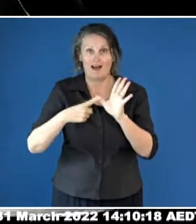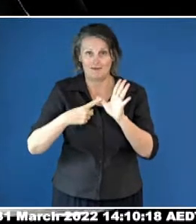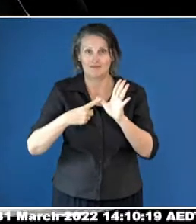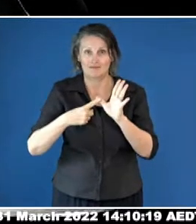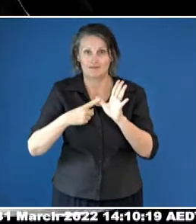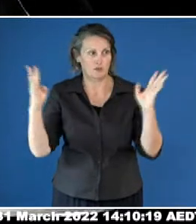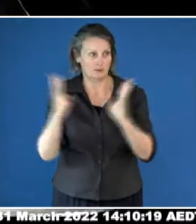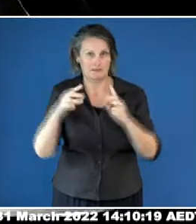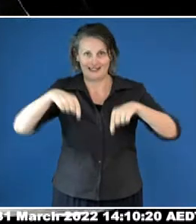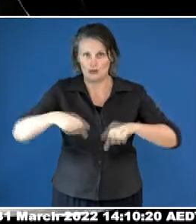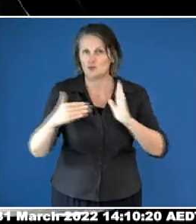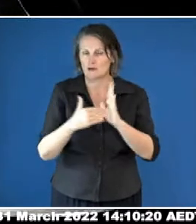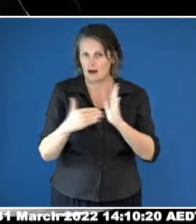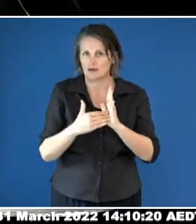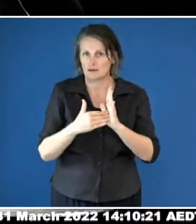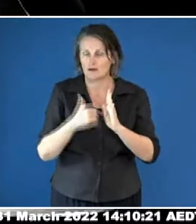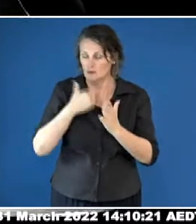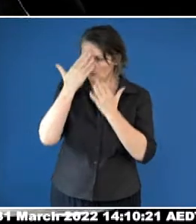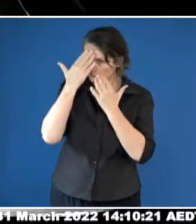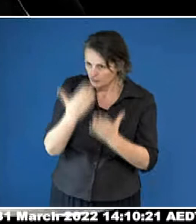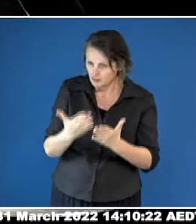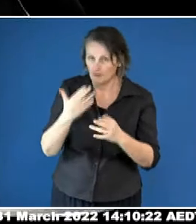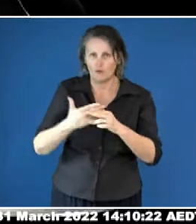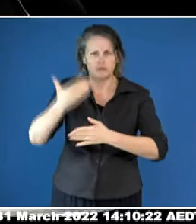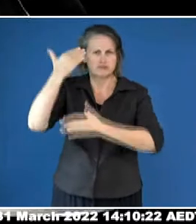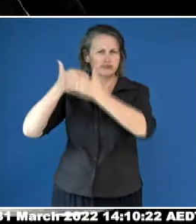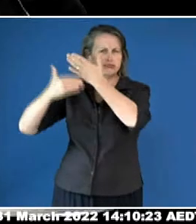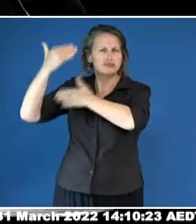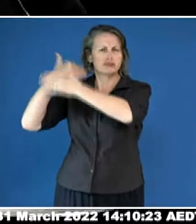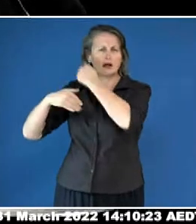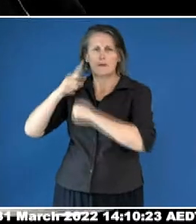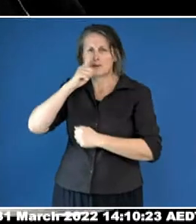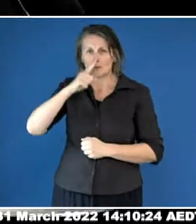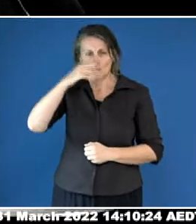We pay our respects to the ancestors and Elders of this place, both past and present,